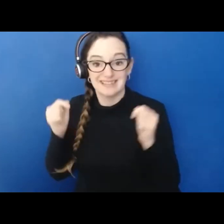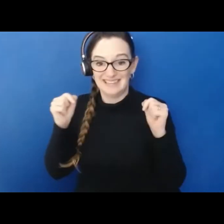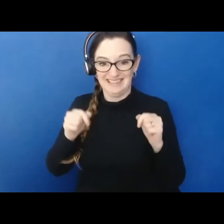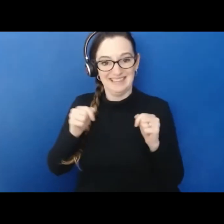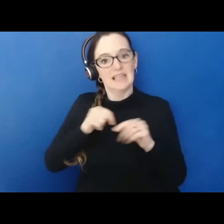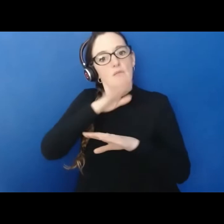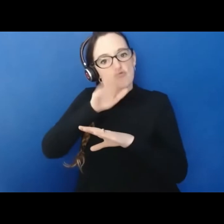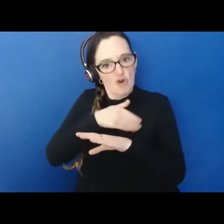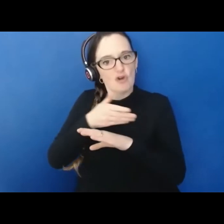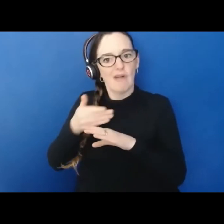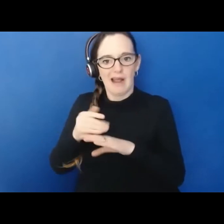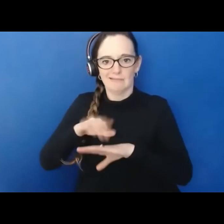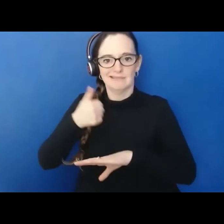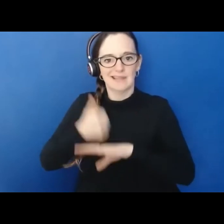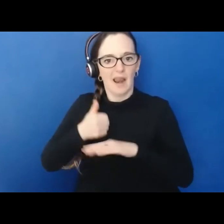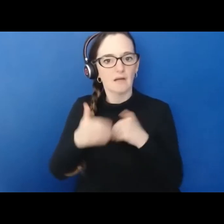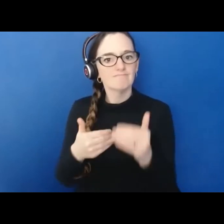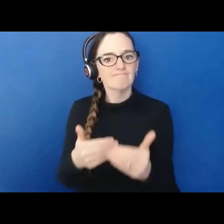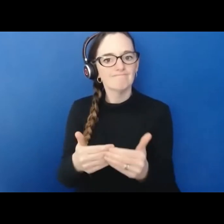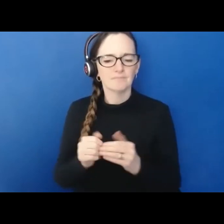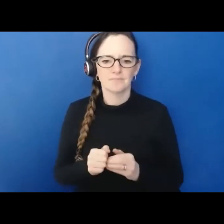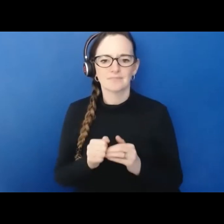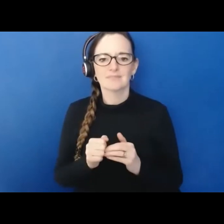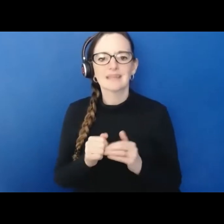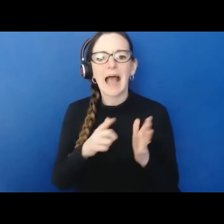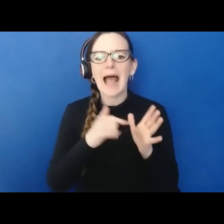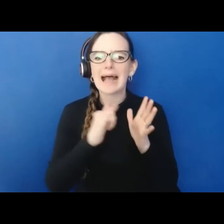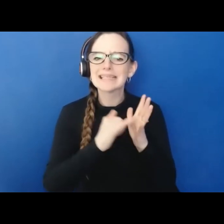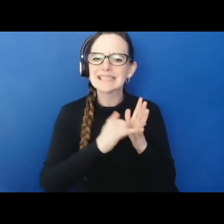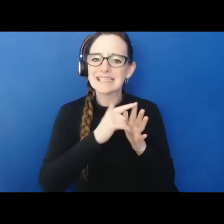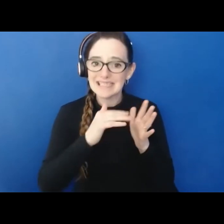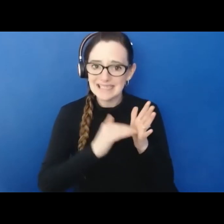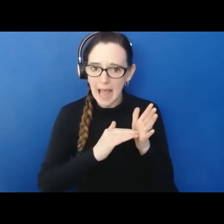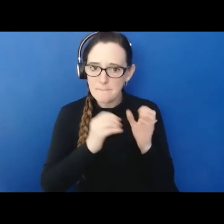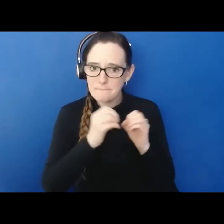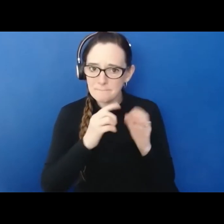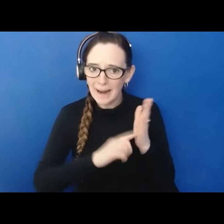Assembly is a series of four free talks that explore issues in good practice in the expanded